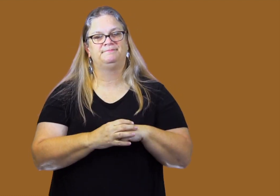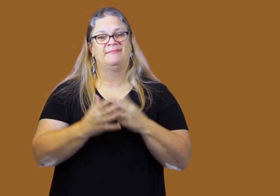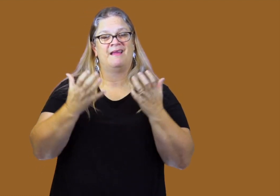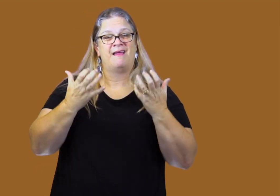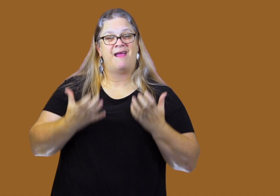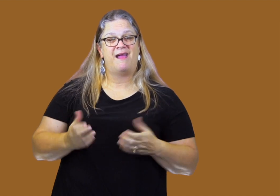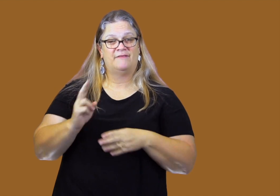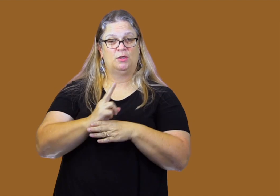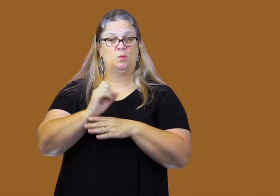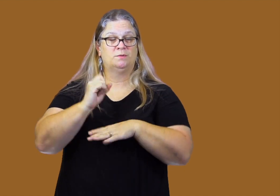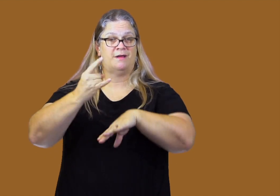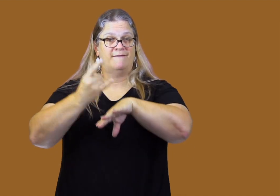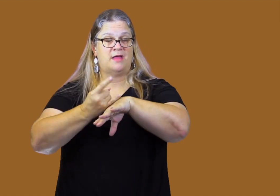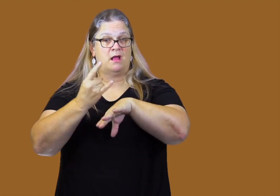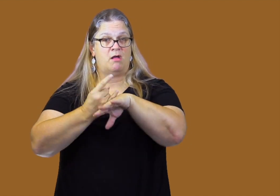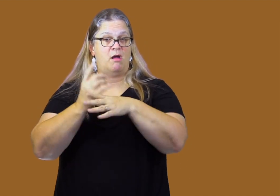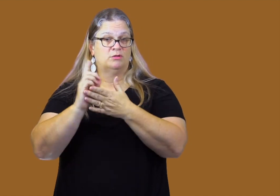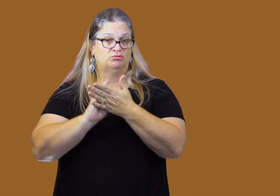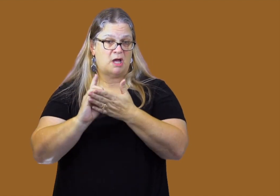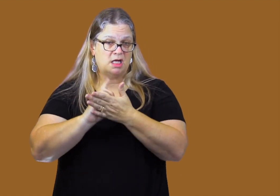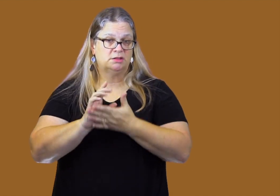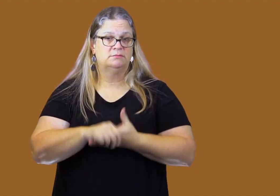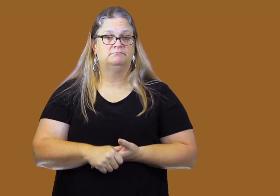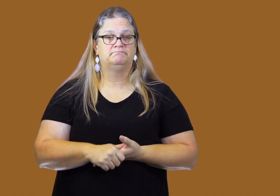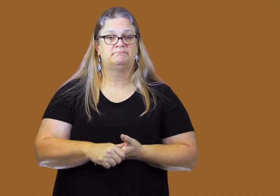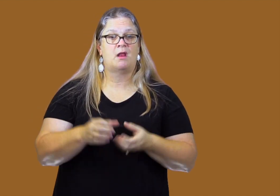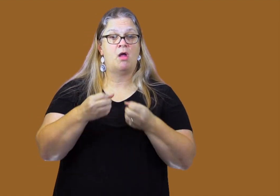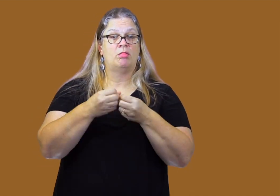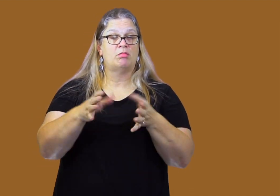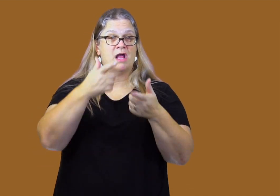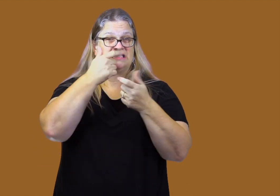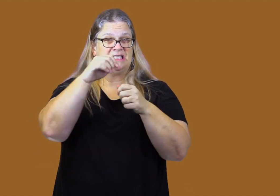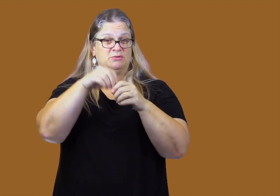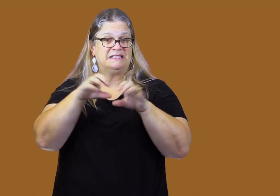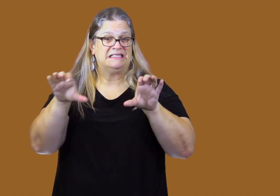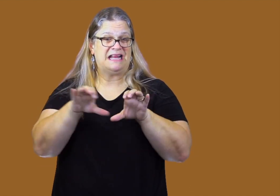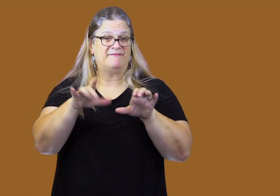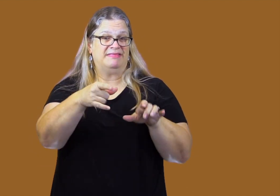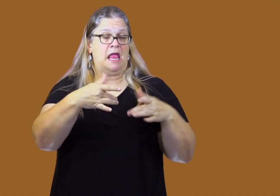social withdrawal and isolation, heavy use of alcohol and/or drugs,